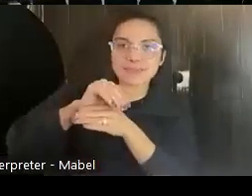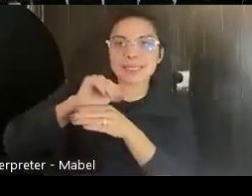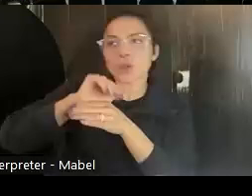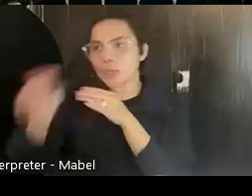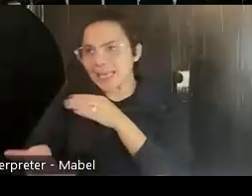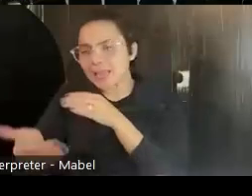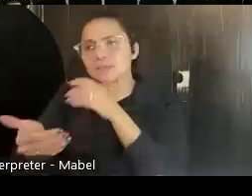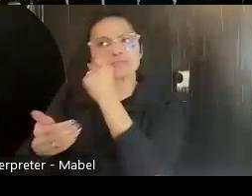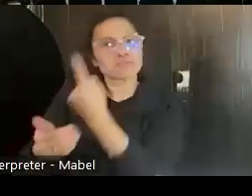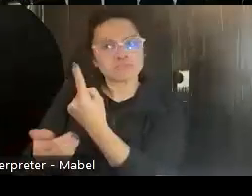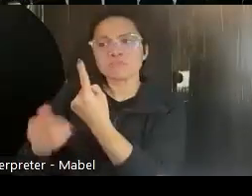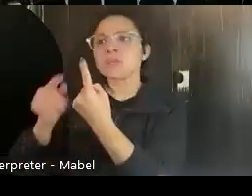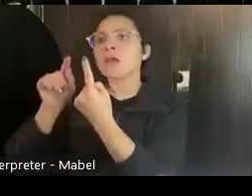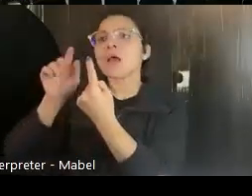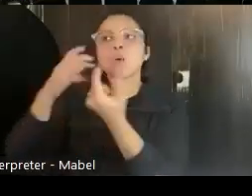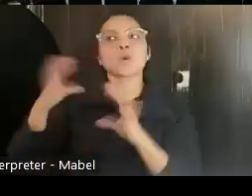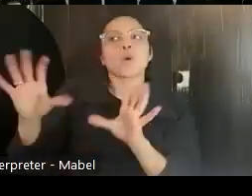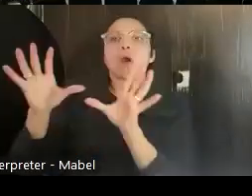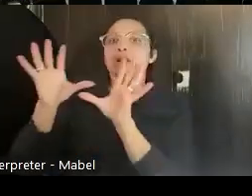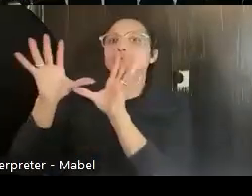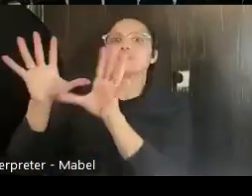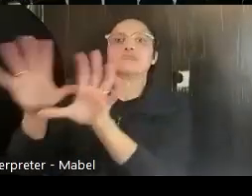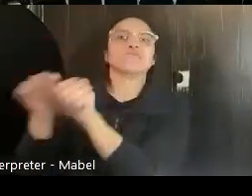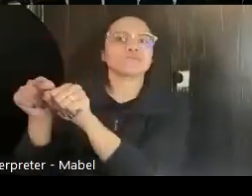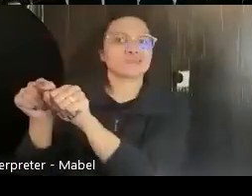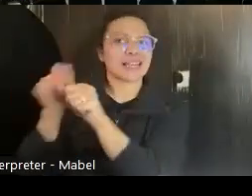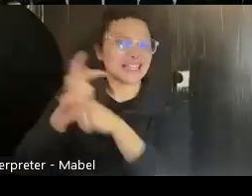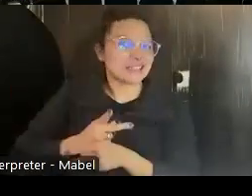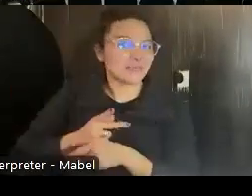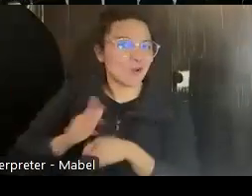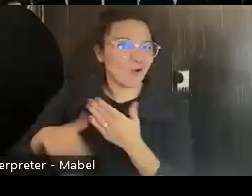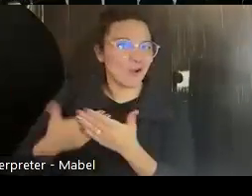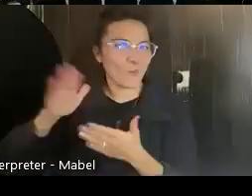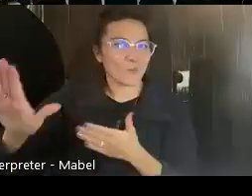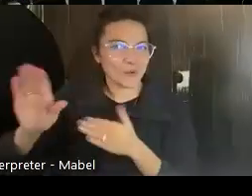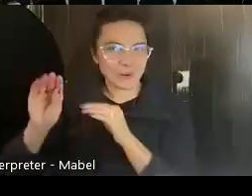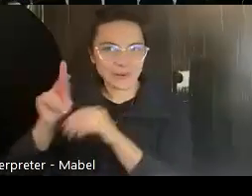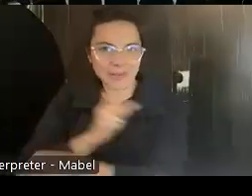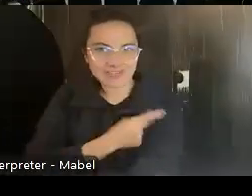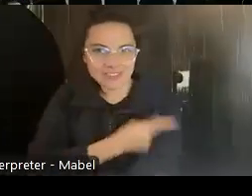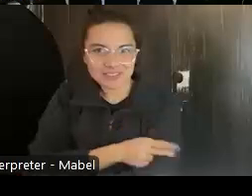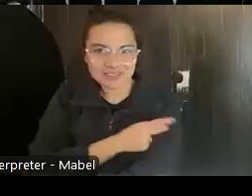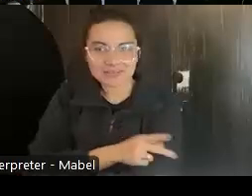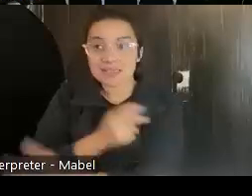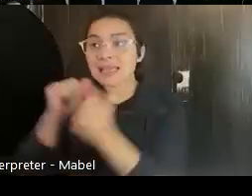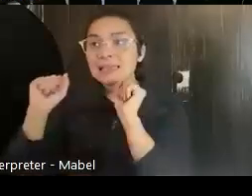after capturing your patients and keeping them all uh we will be our first thought for disposition if